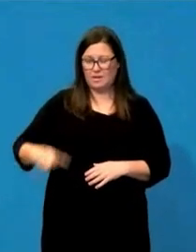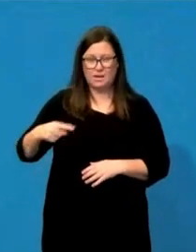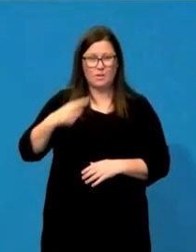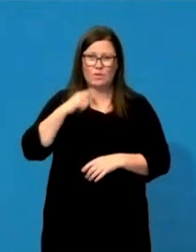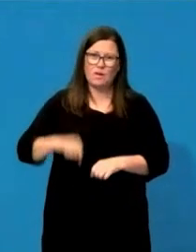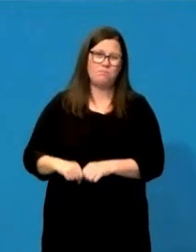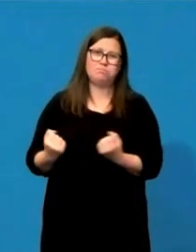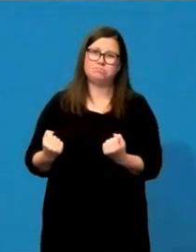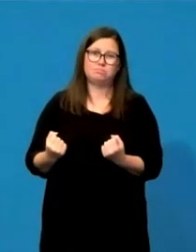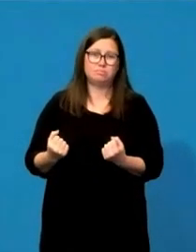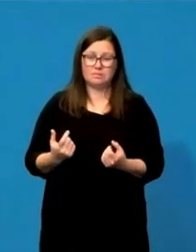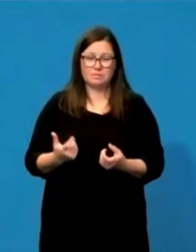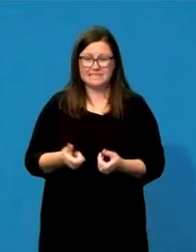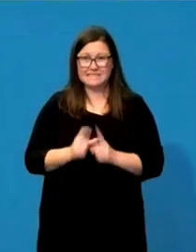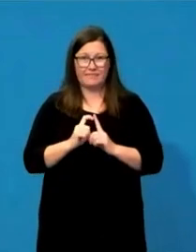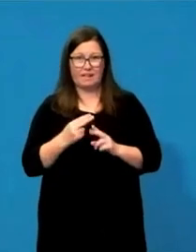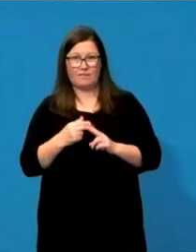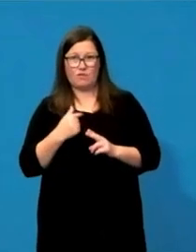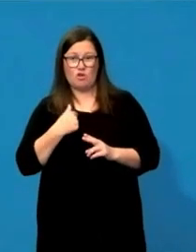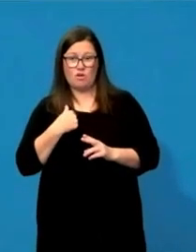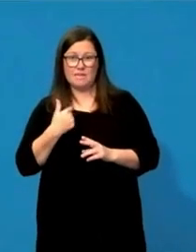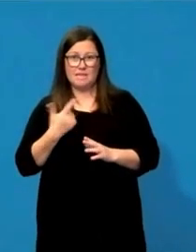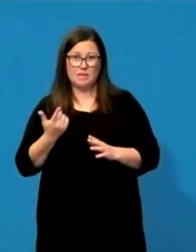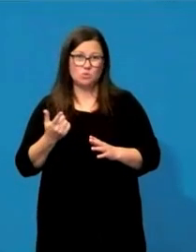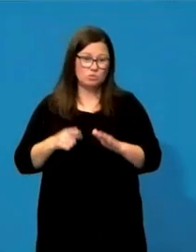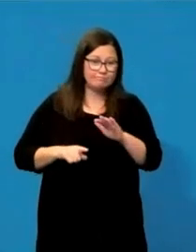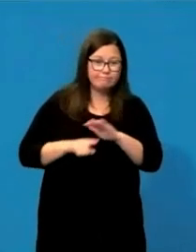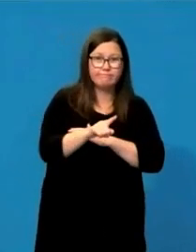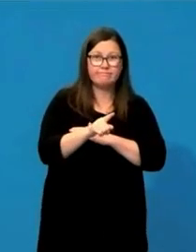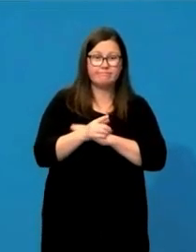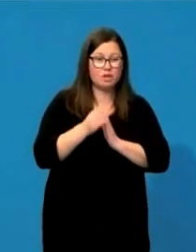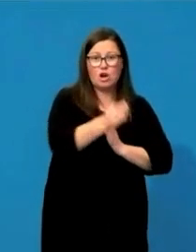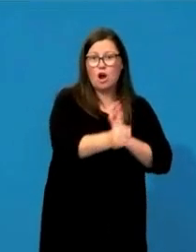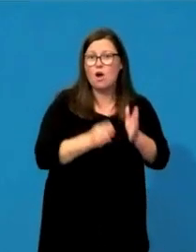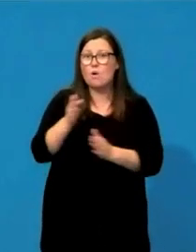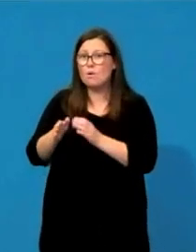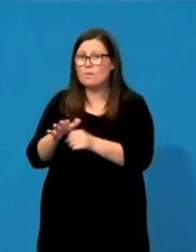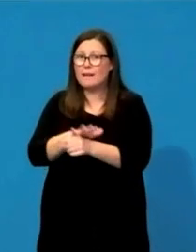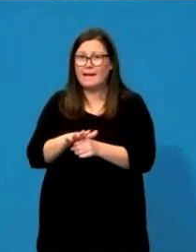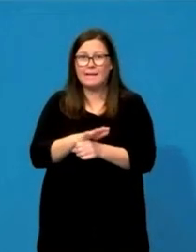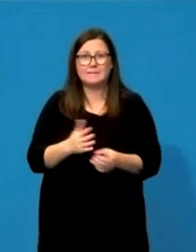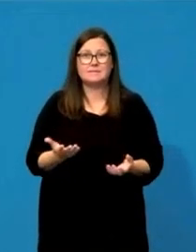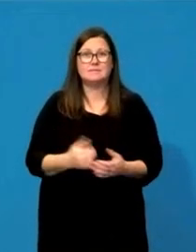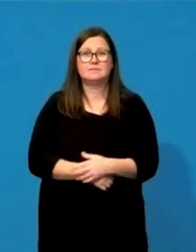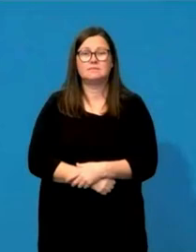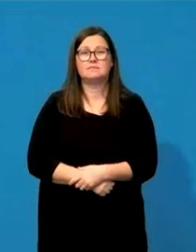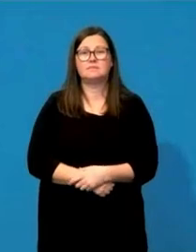Thank you, Ronita.